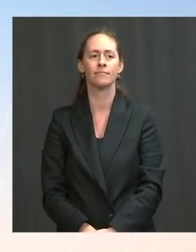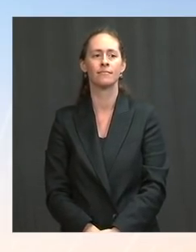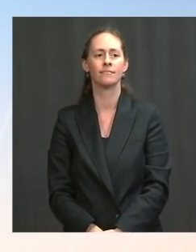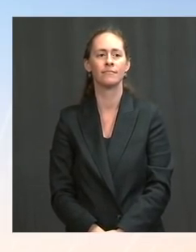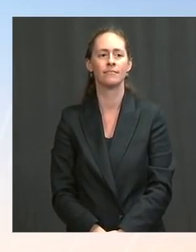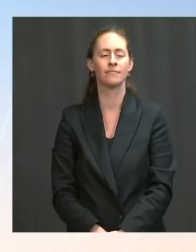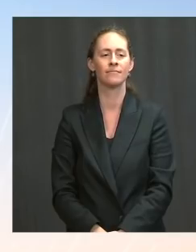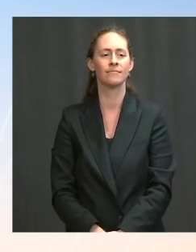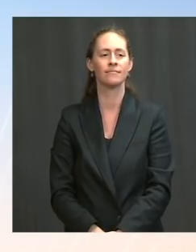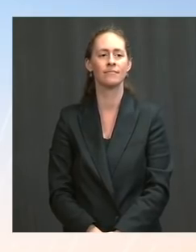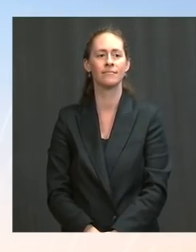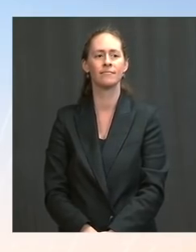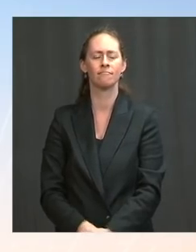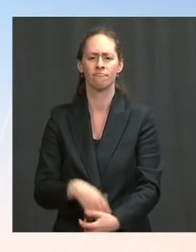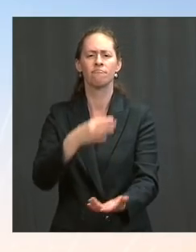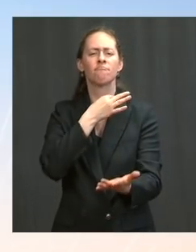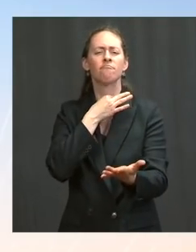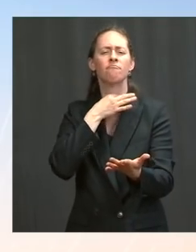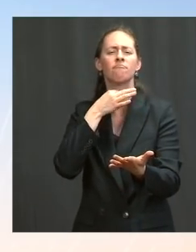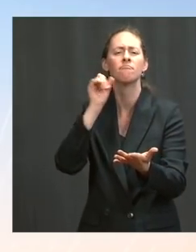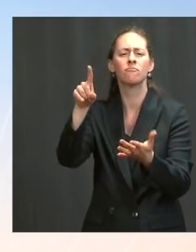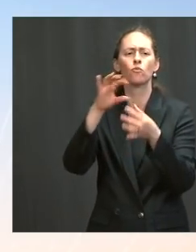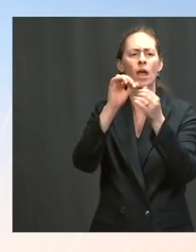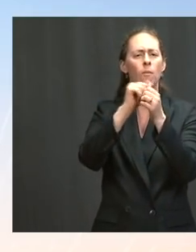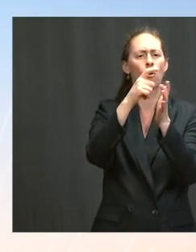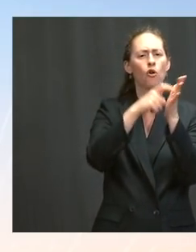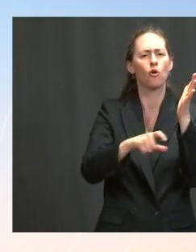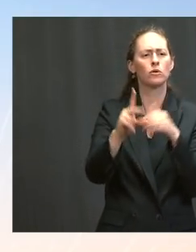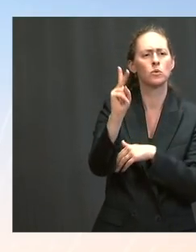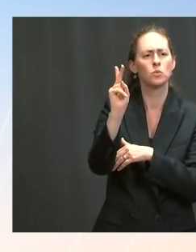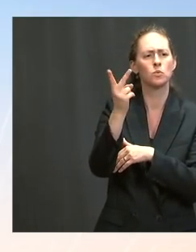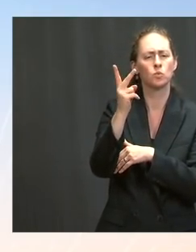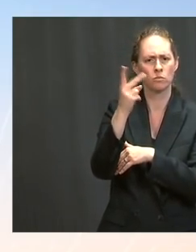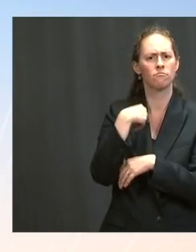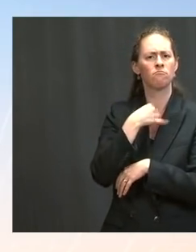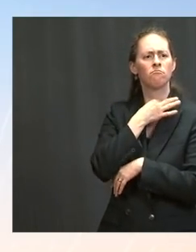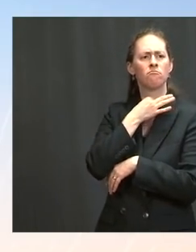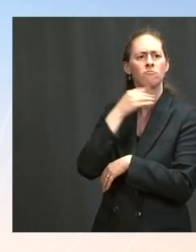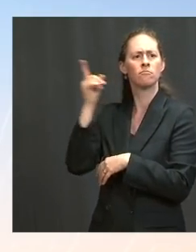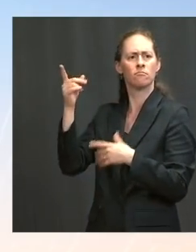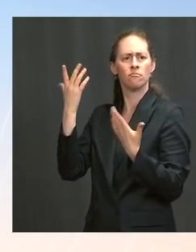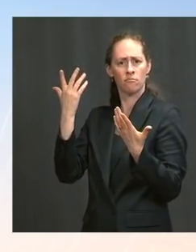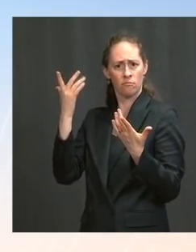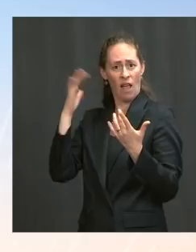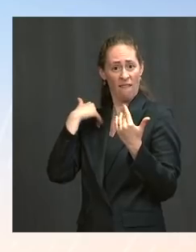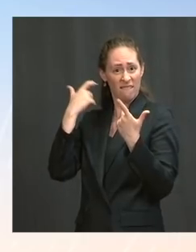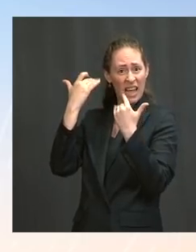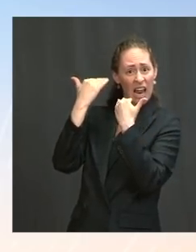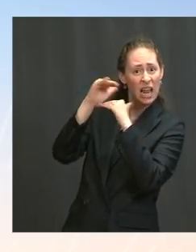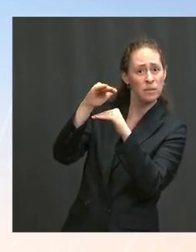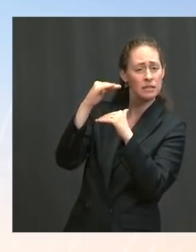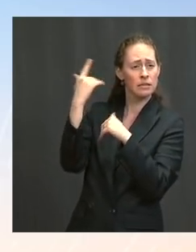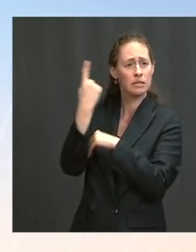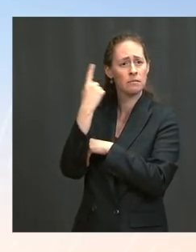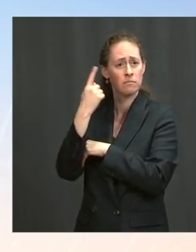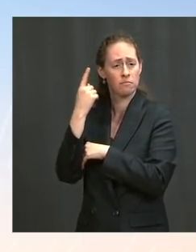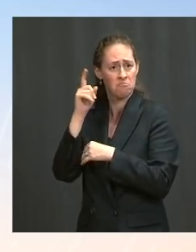Ms. Psaki: Sure. The Press: What are the limits this White House sees on the President's Article 2 power? Does it acknowledge that there are limits? And to what extent does the President